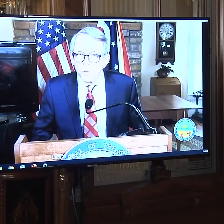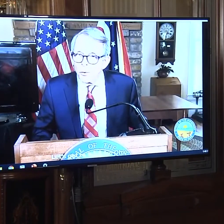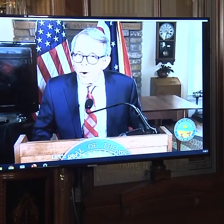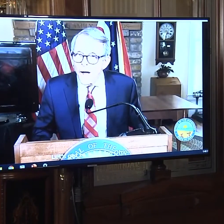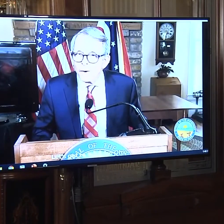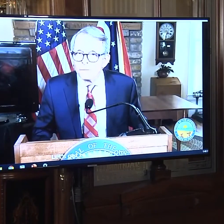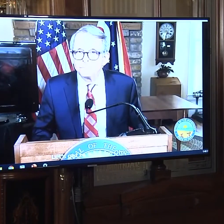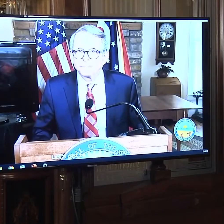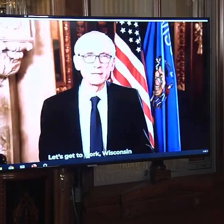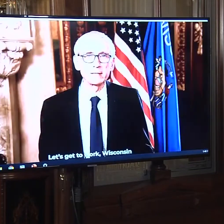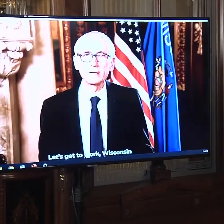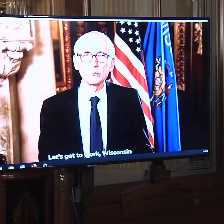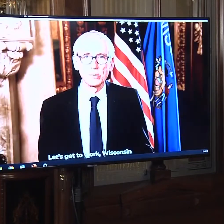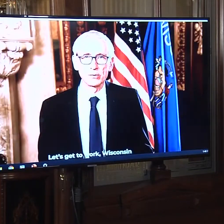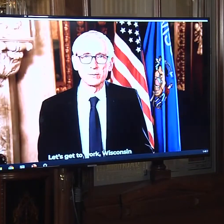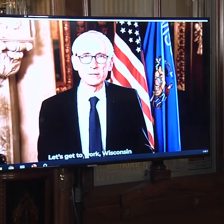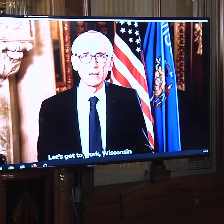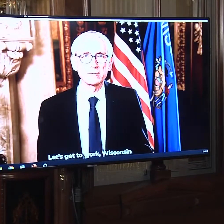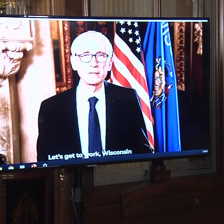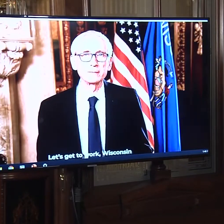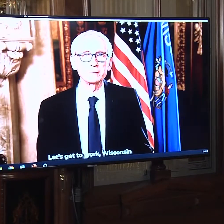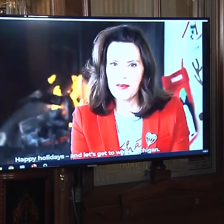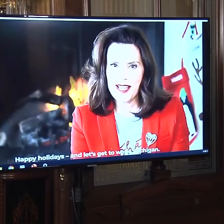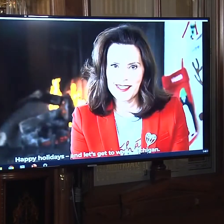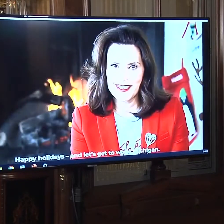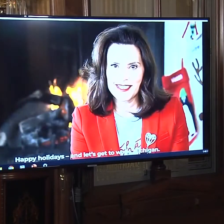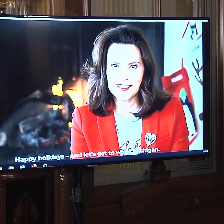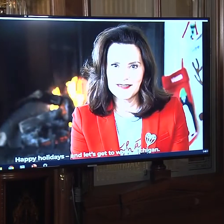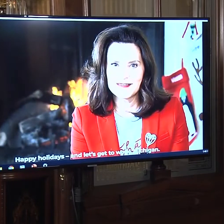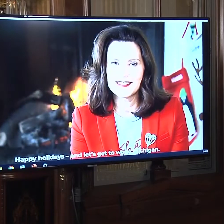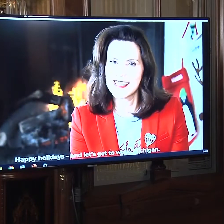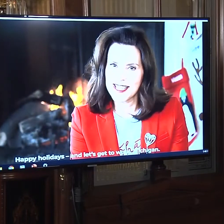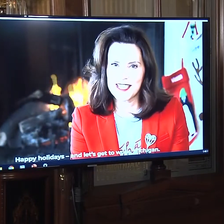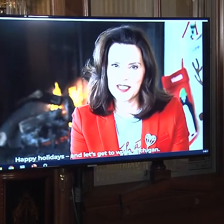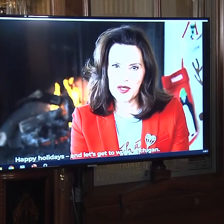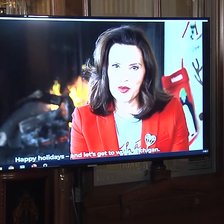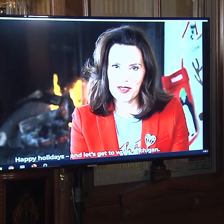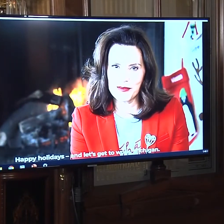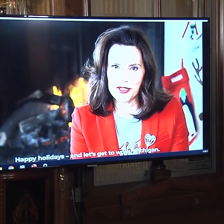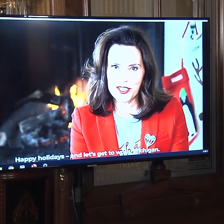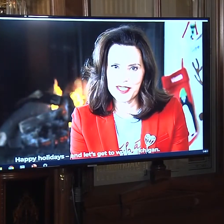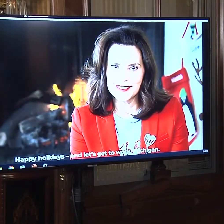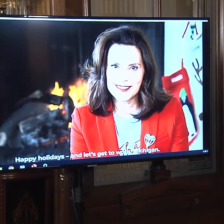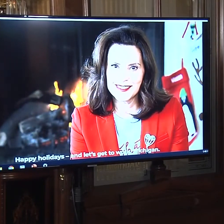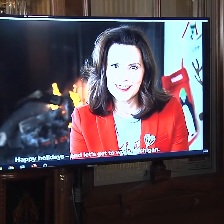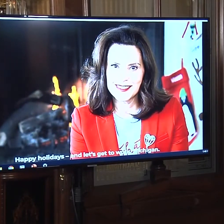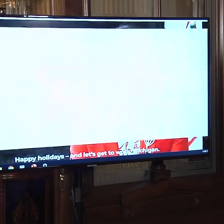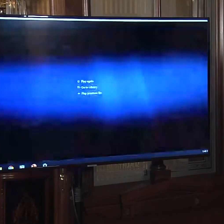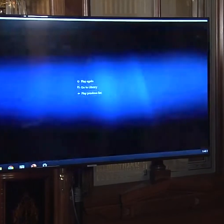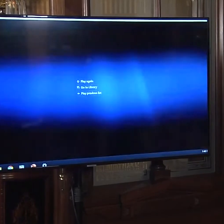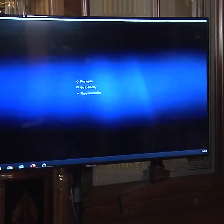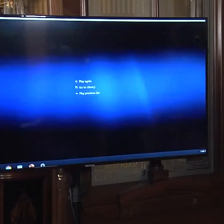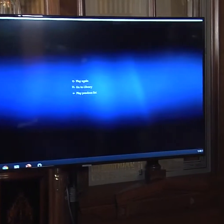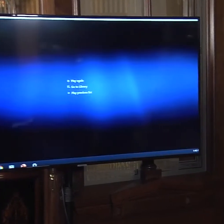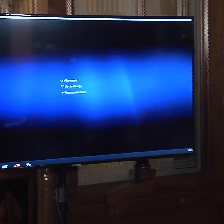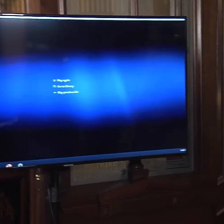LET'S GET TO WORK, ILLINOIS. LET'S GET TO WORK, INDIANA. LET'S GET TO WORK, GO OHIO. LET'S GET TO WORK,